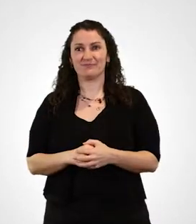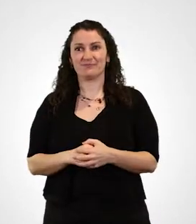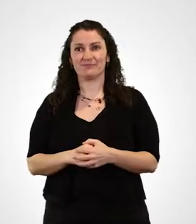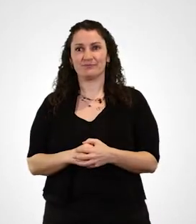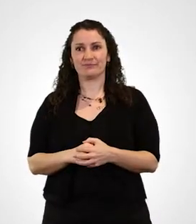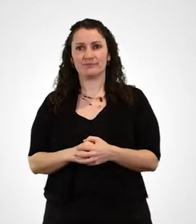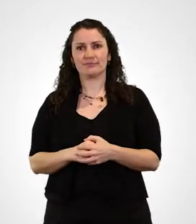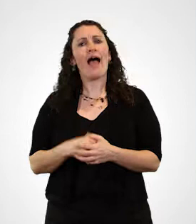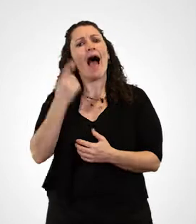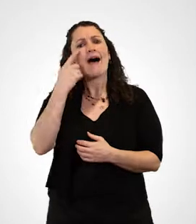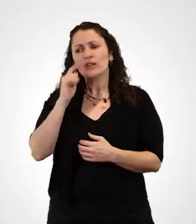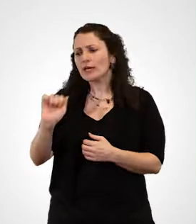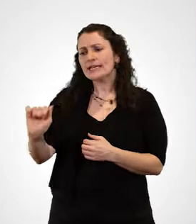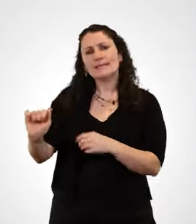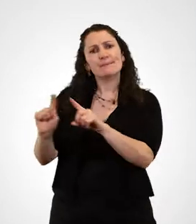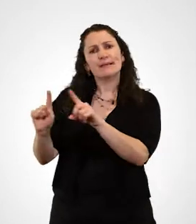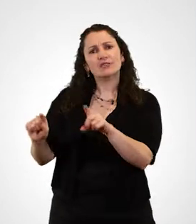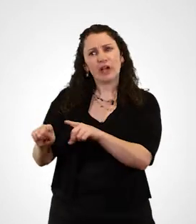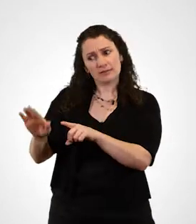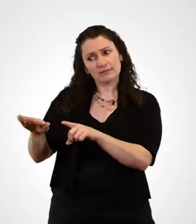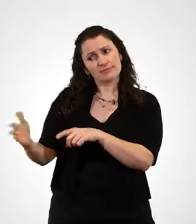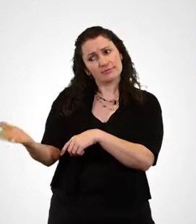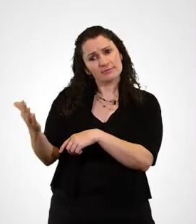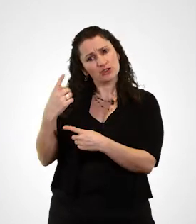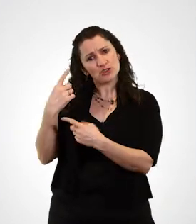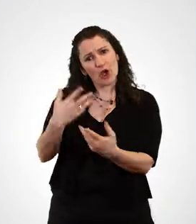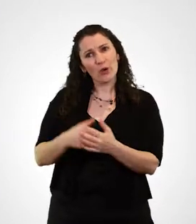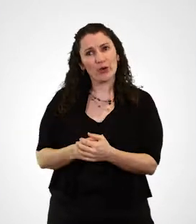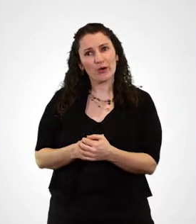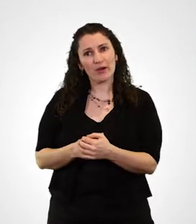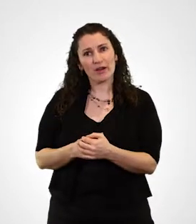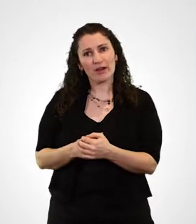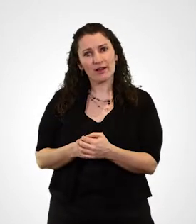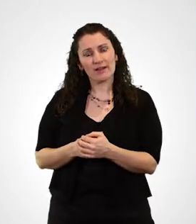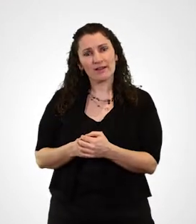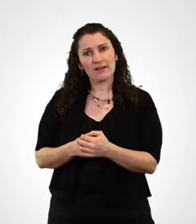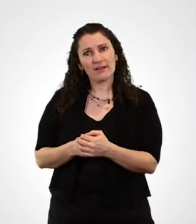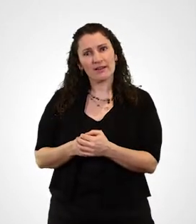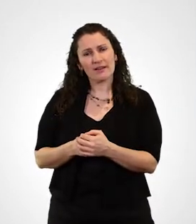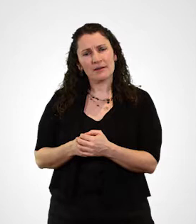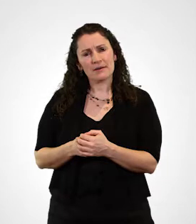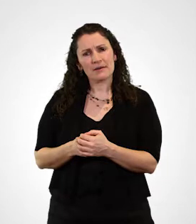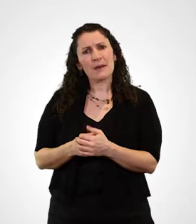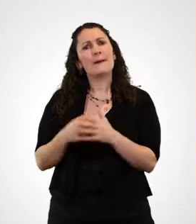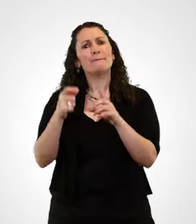Look at his picture. Show them your picture. Pup. TEACHER: Pup. What does pup have?